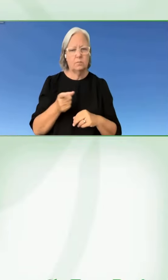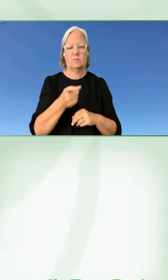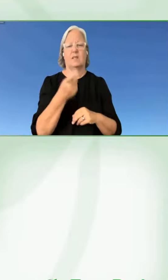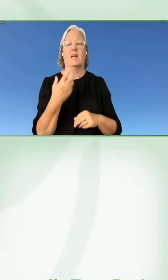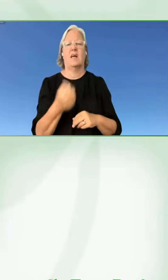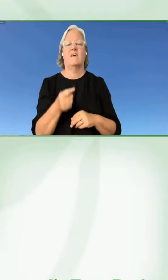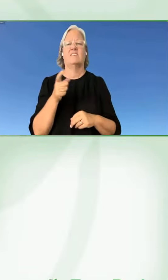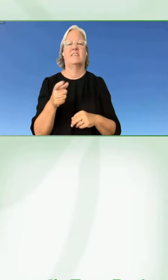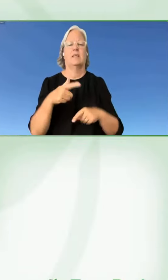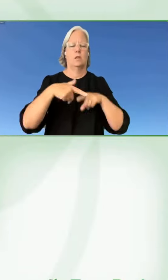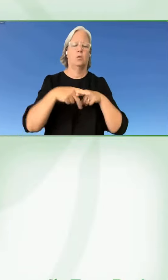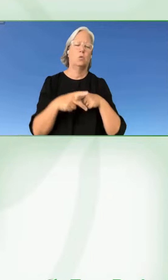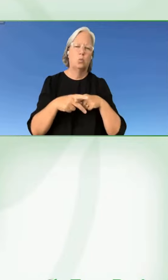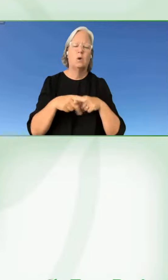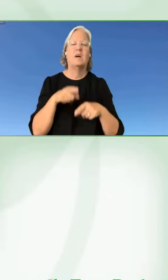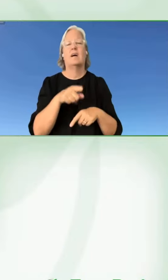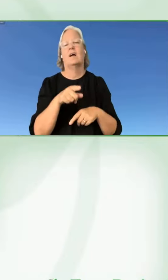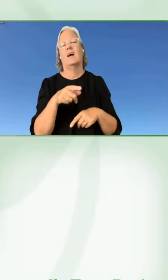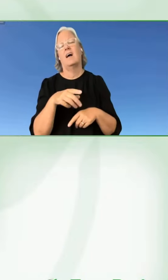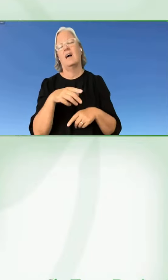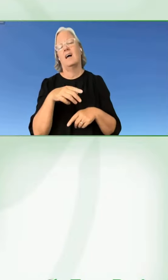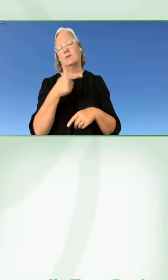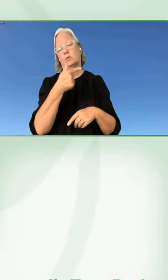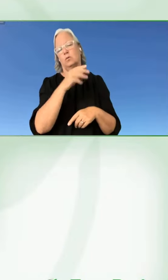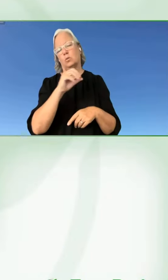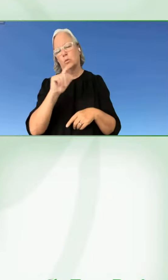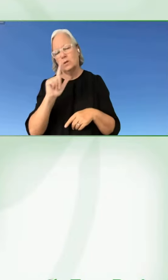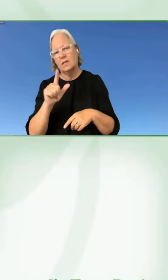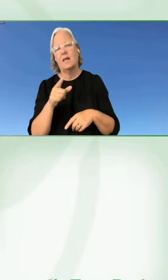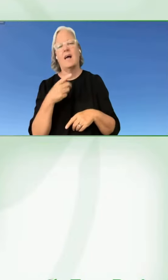physics, maths and engineering.